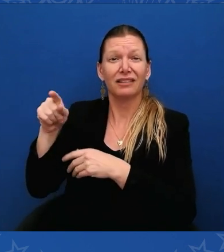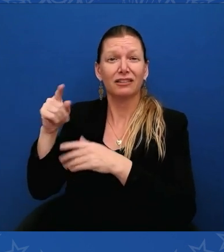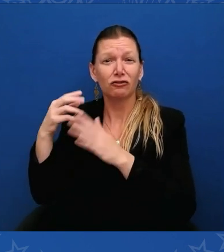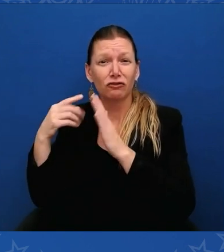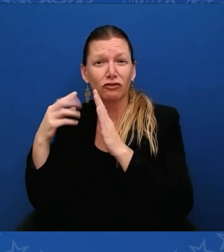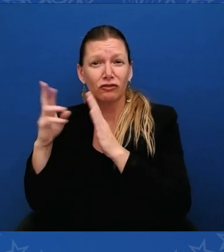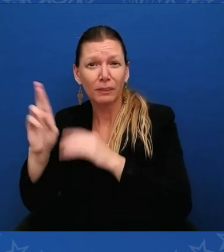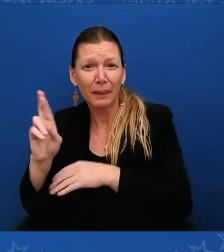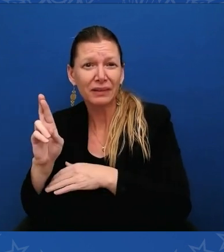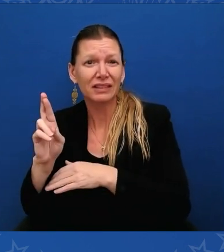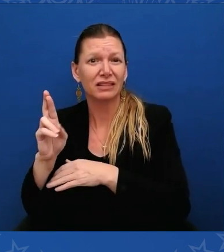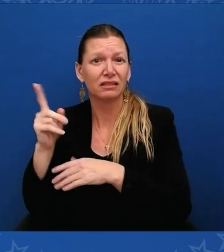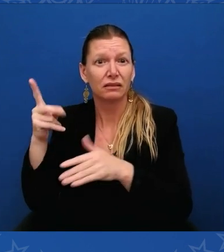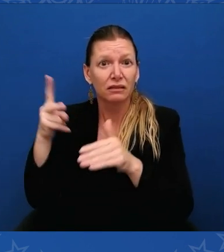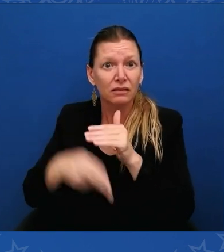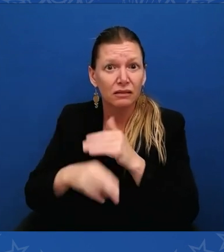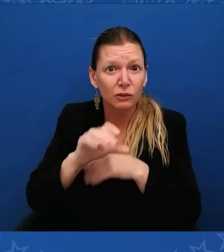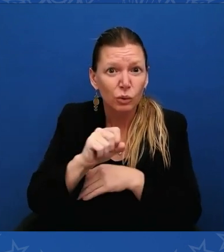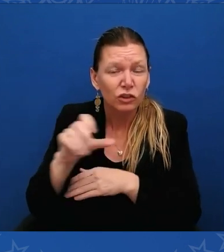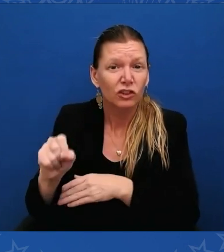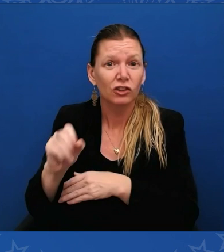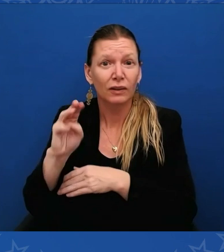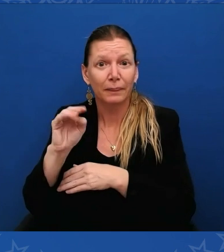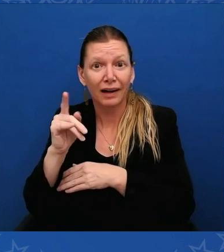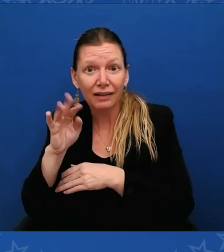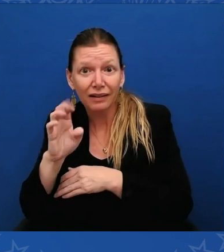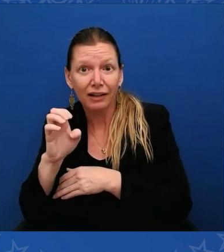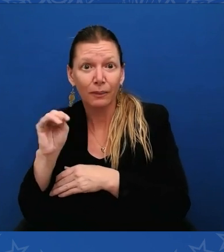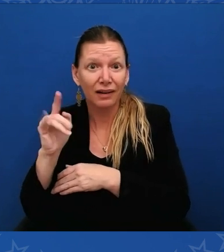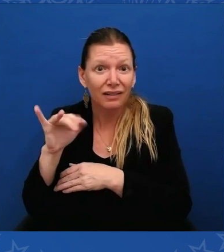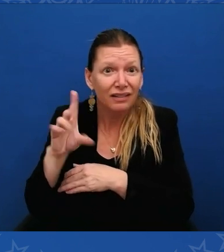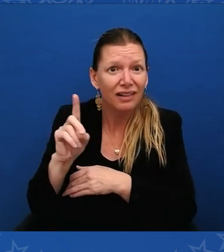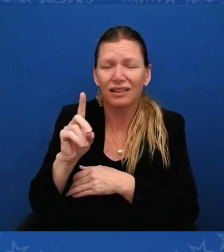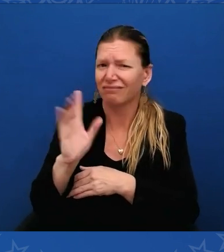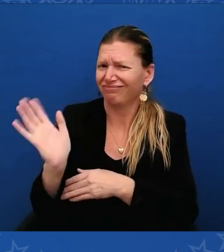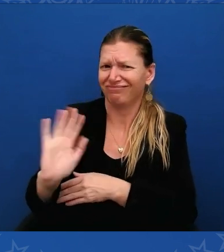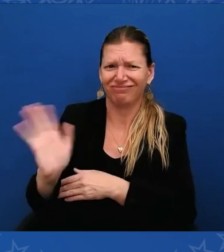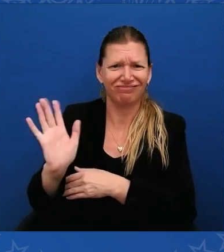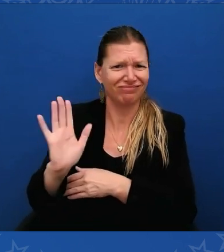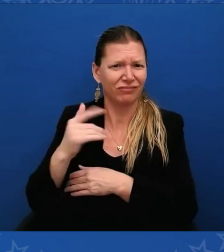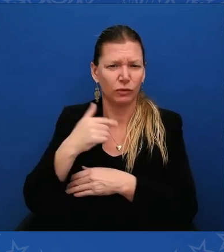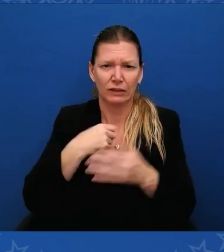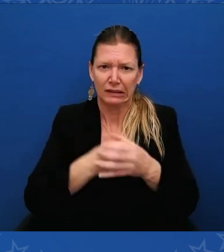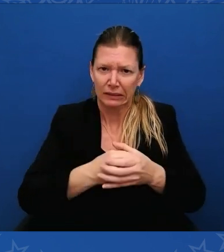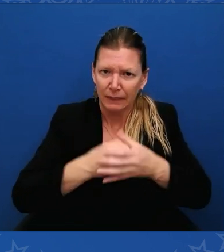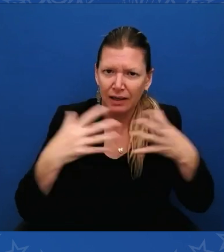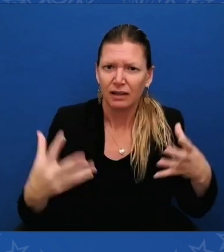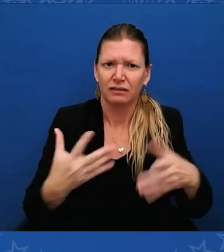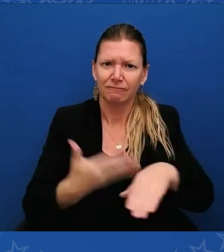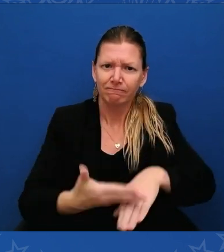These programs are making the wealthy begin to pay their share, if we do it the right way. They don't pay anywhere near the percentage